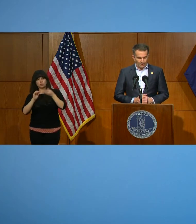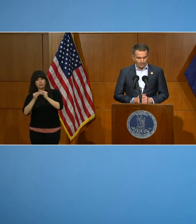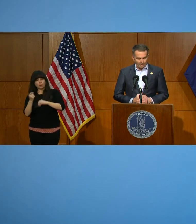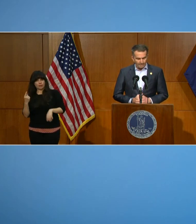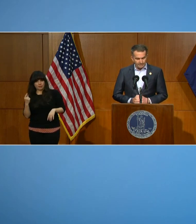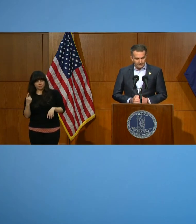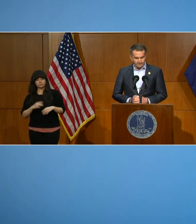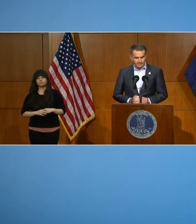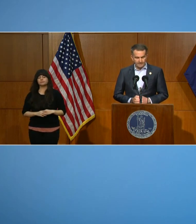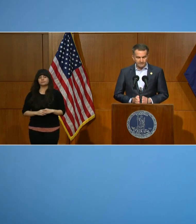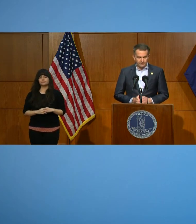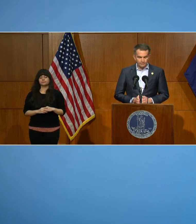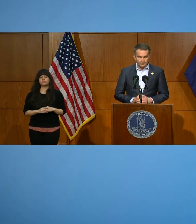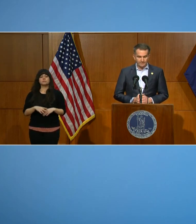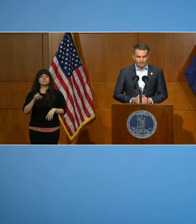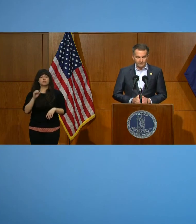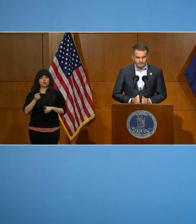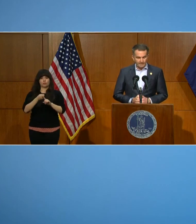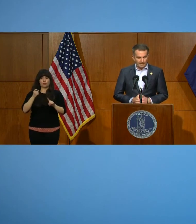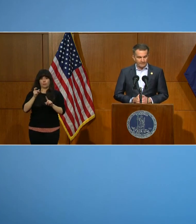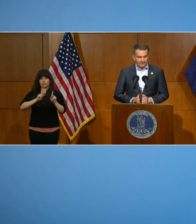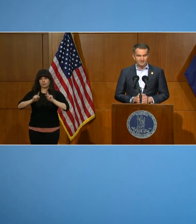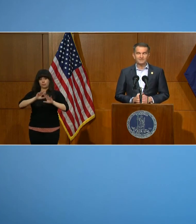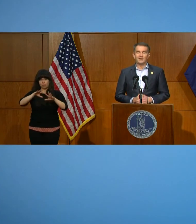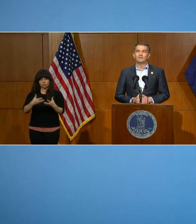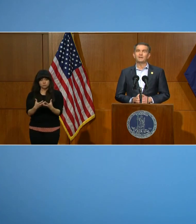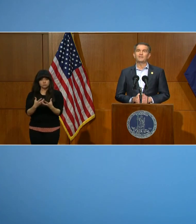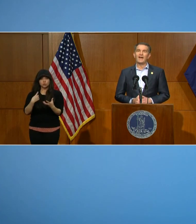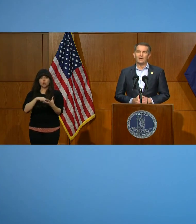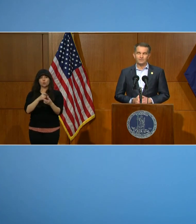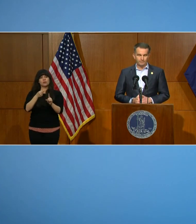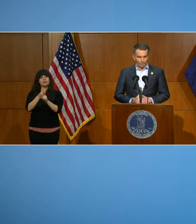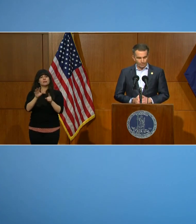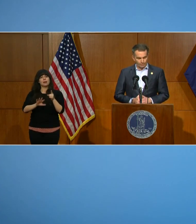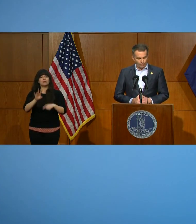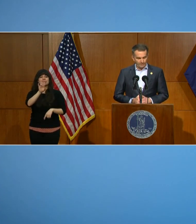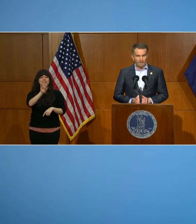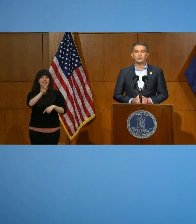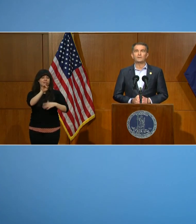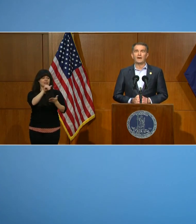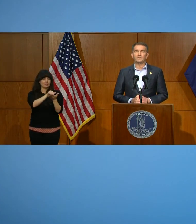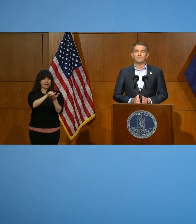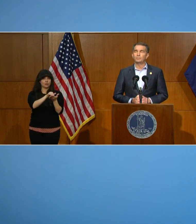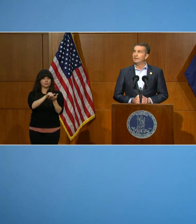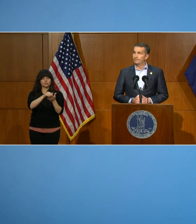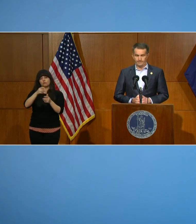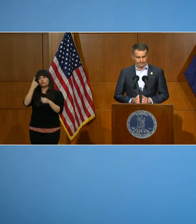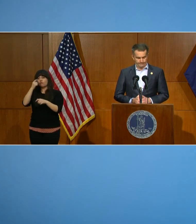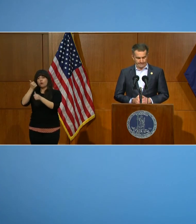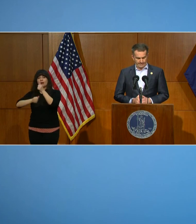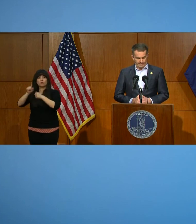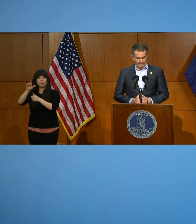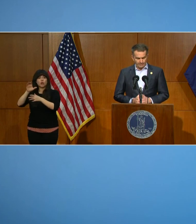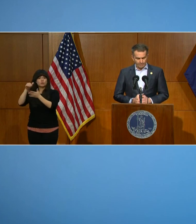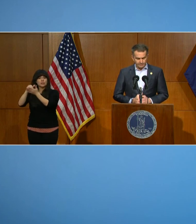MORE SHOTS THAN 39 OTHER STATES. ON A POPULATION BASIS.